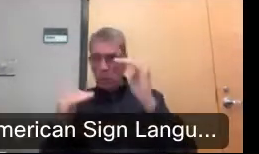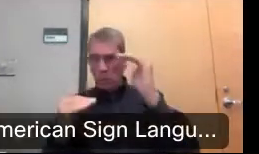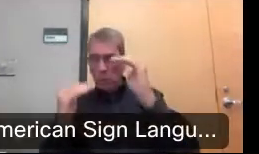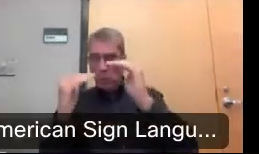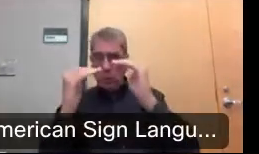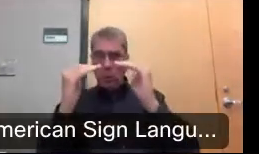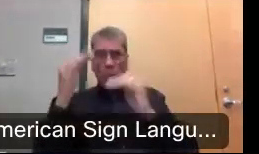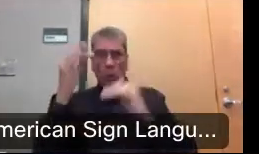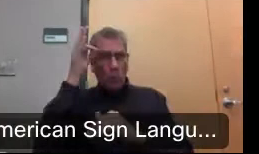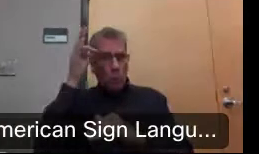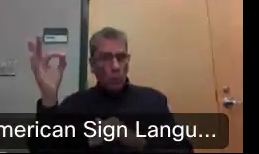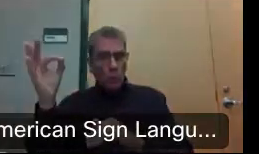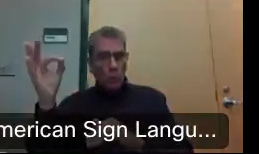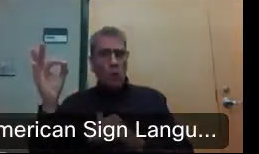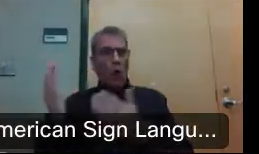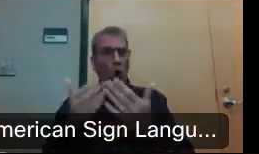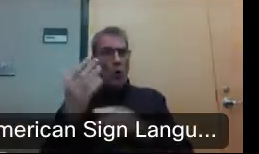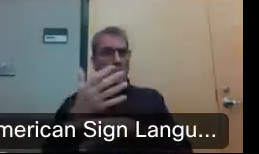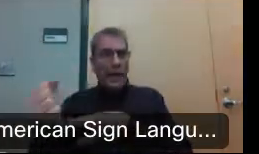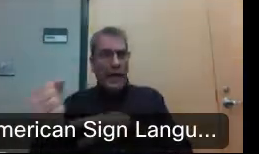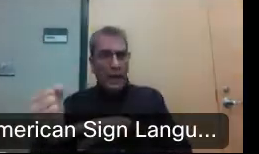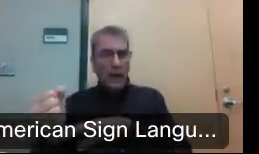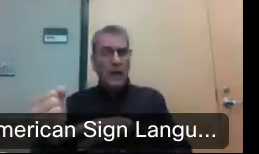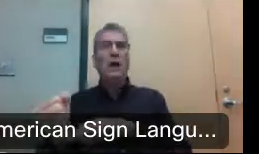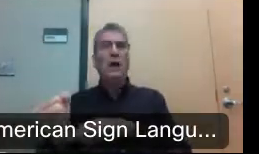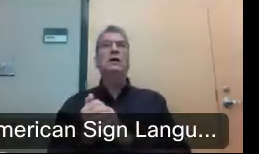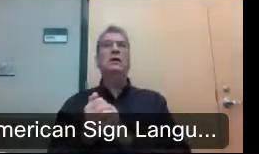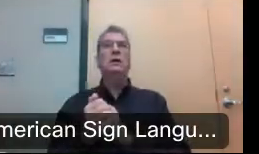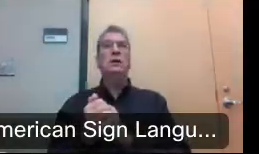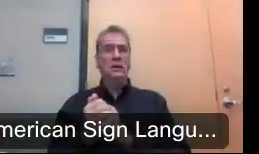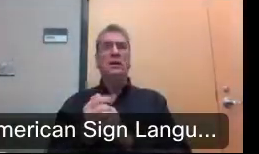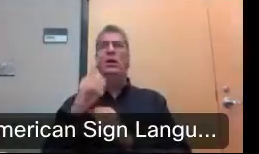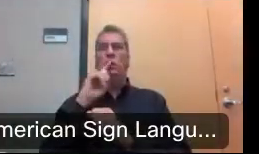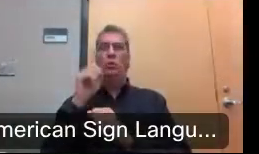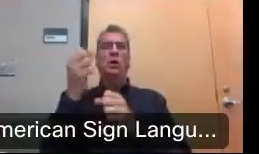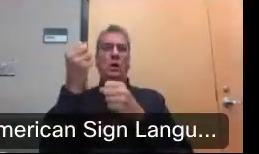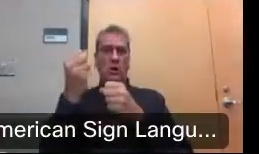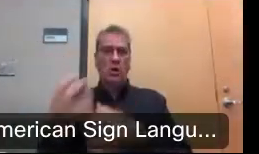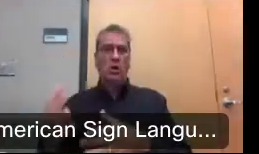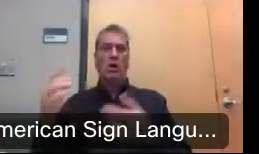to running out of that capacity, which, I think would have caused a great deal of harm